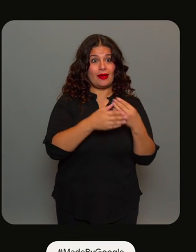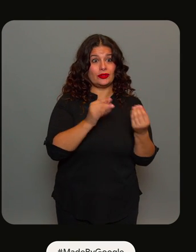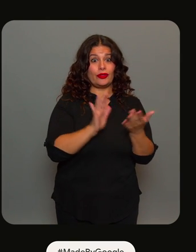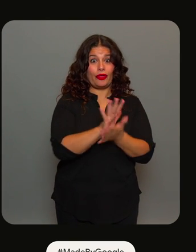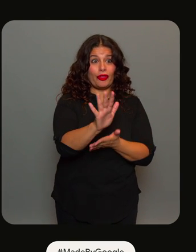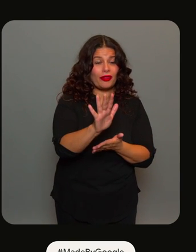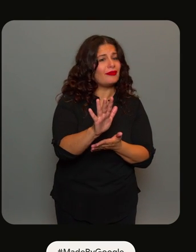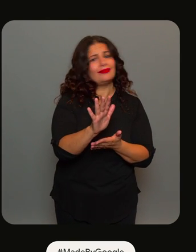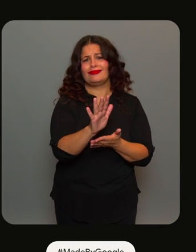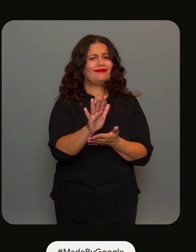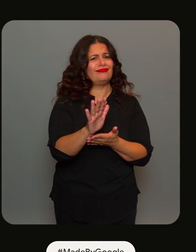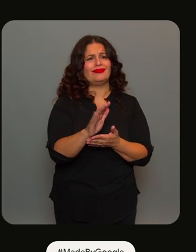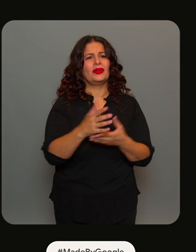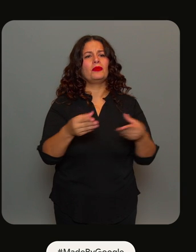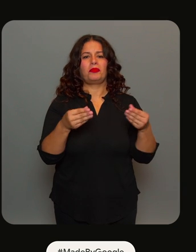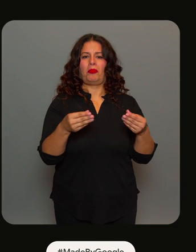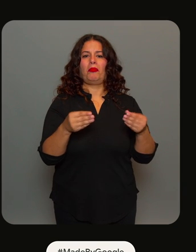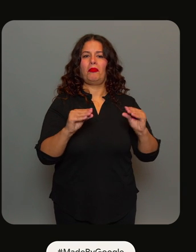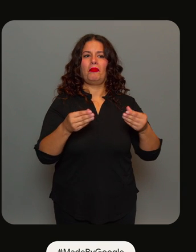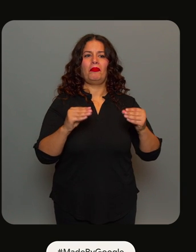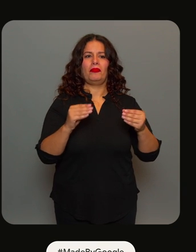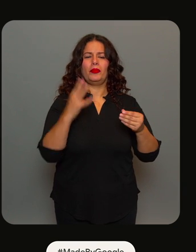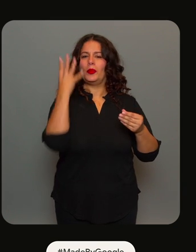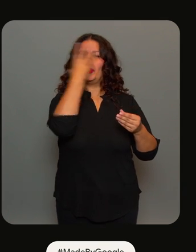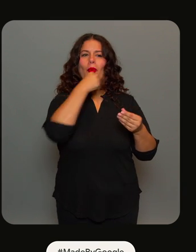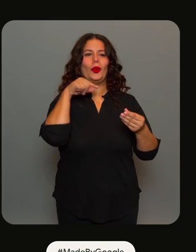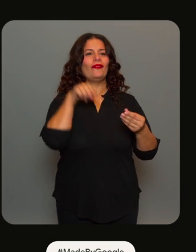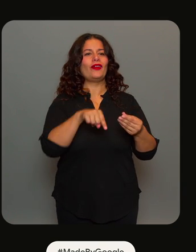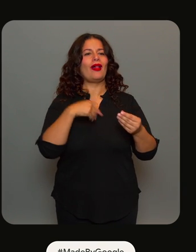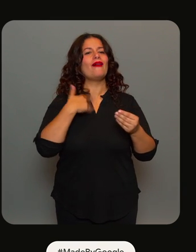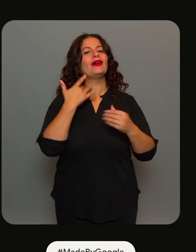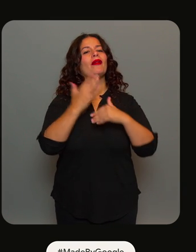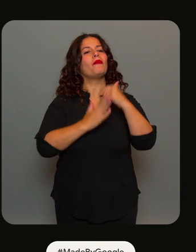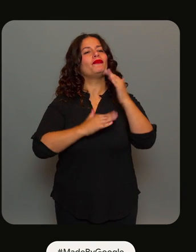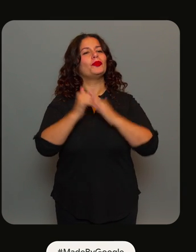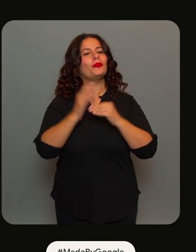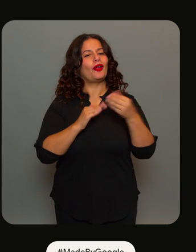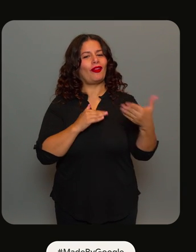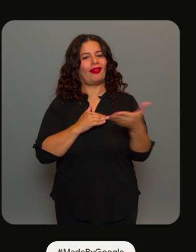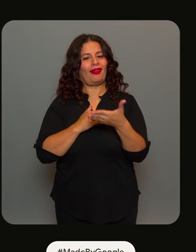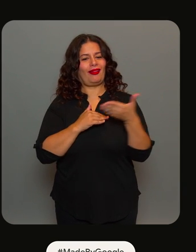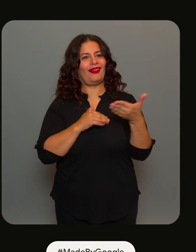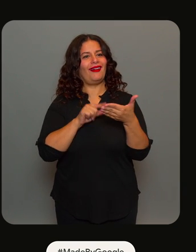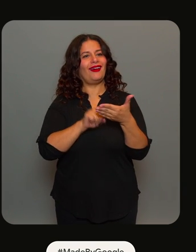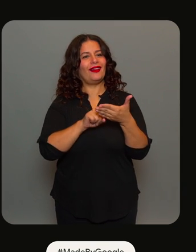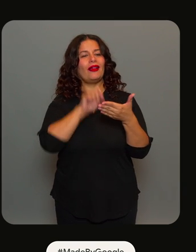both beautiful and comfortable. I love leaning back at the end of the day for a little retail